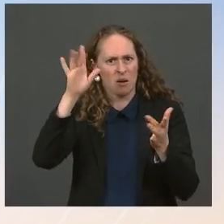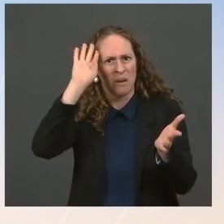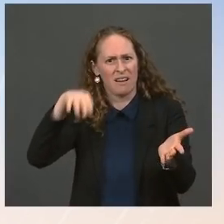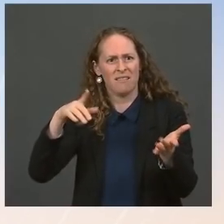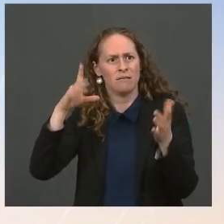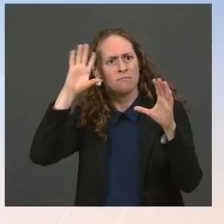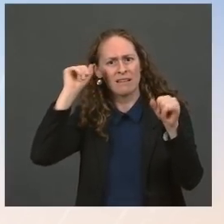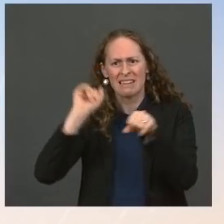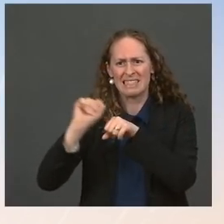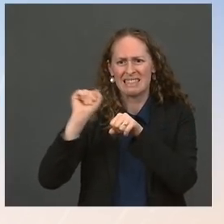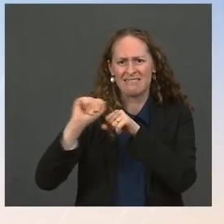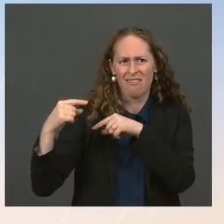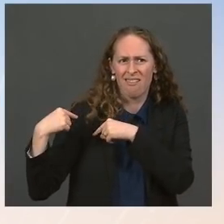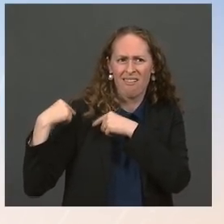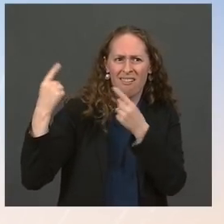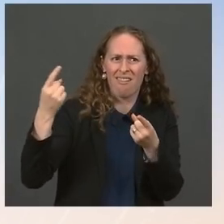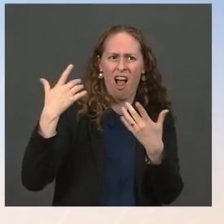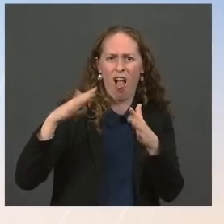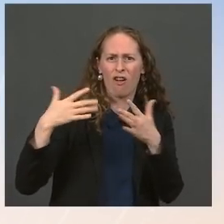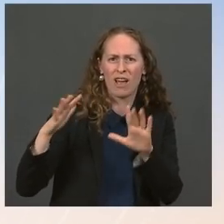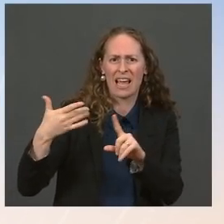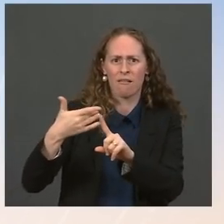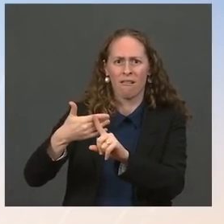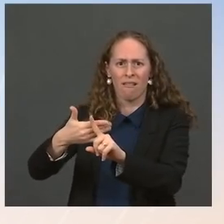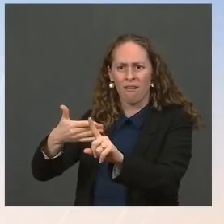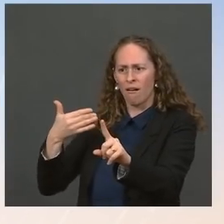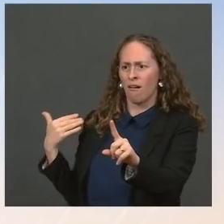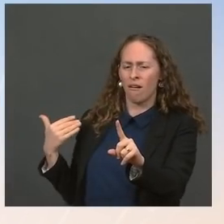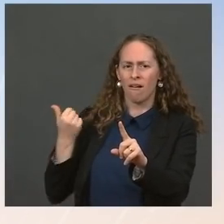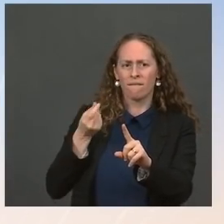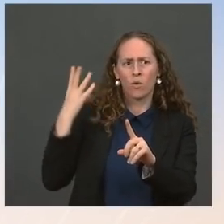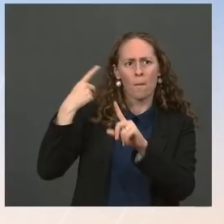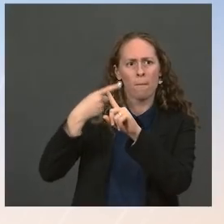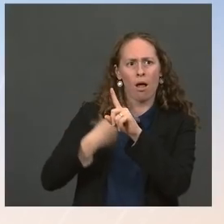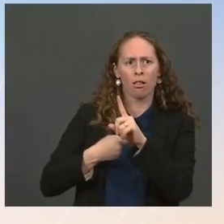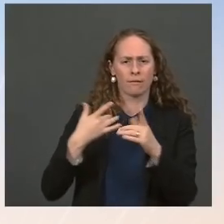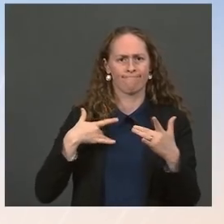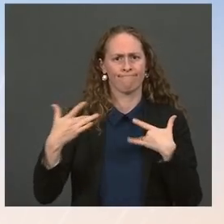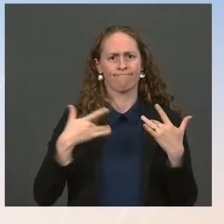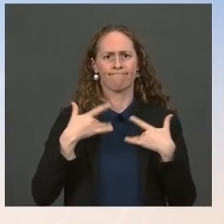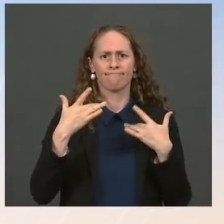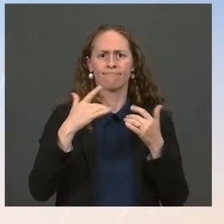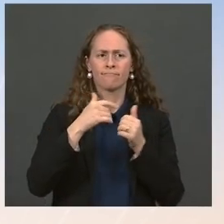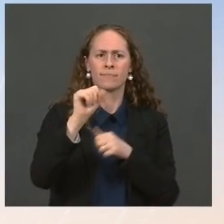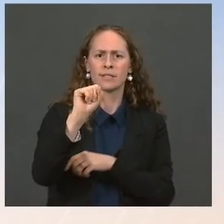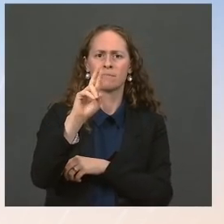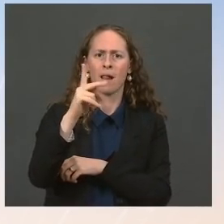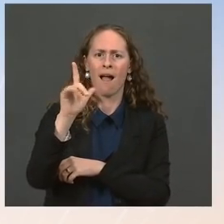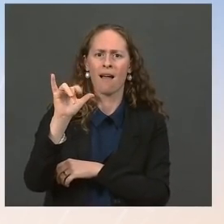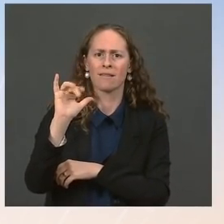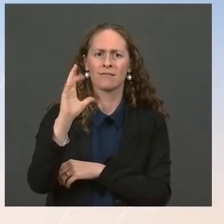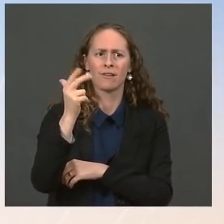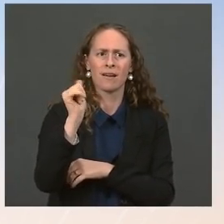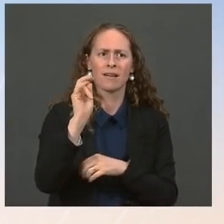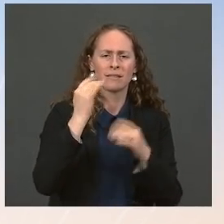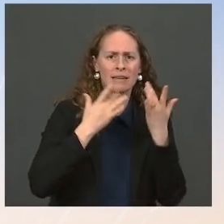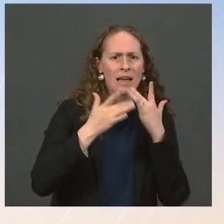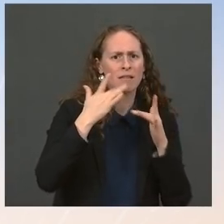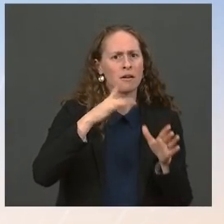long before the last few weeks -- to address supply-chain issues is because he knows -- he knew they were multifaceted